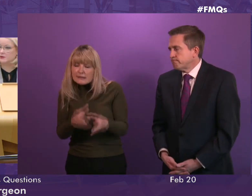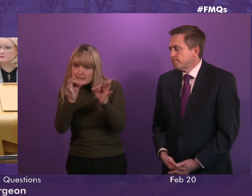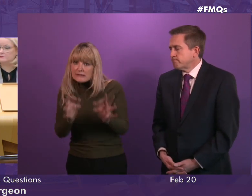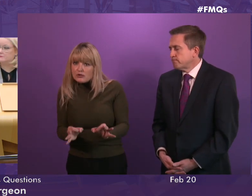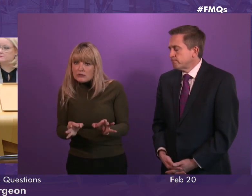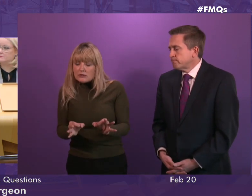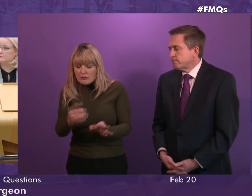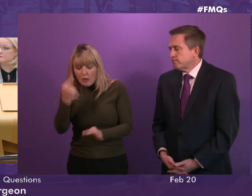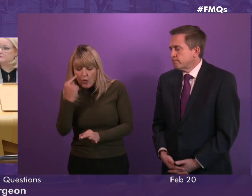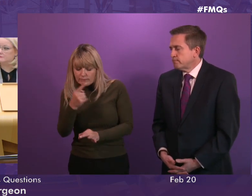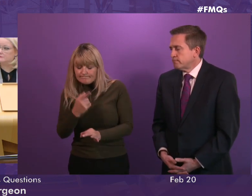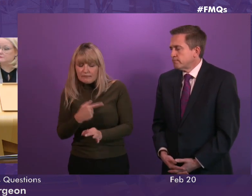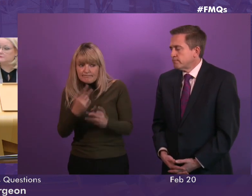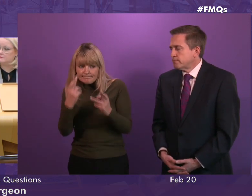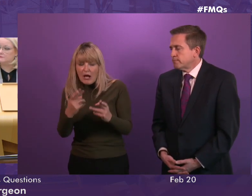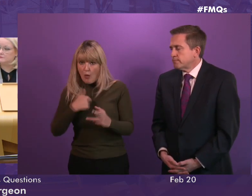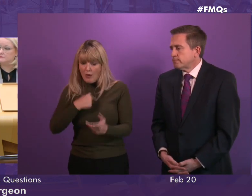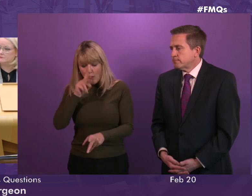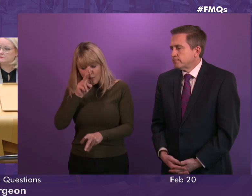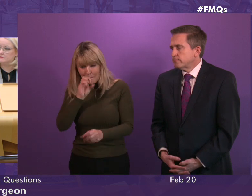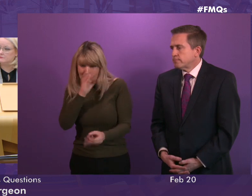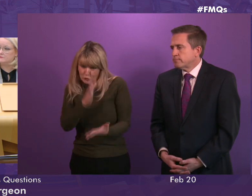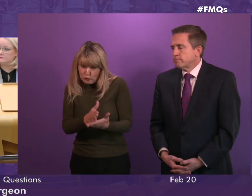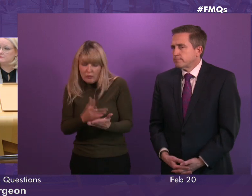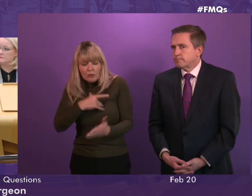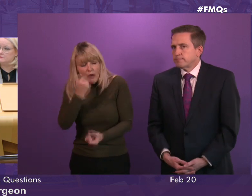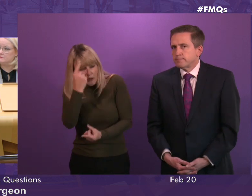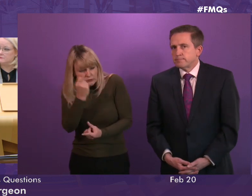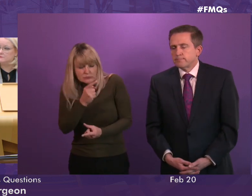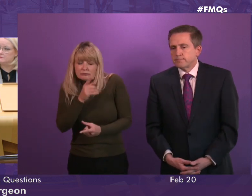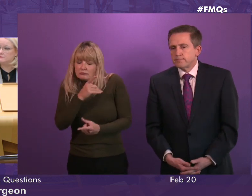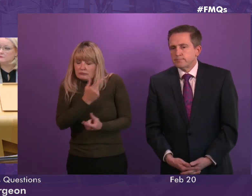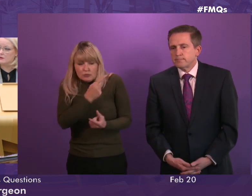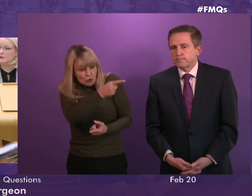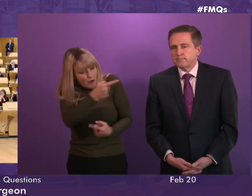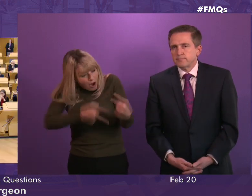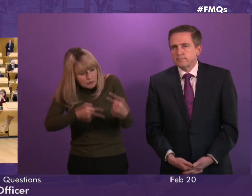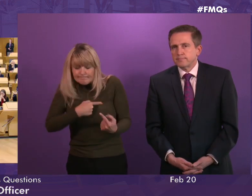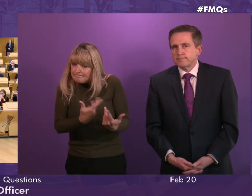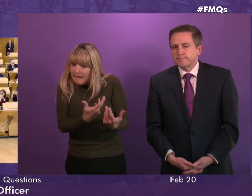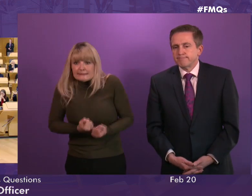at that issue, and that we are doing so from a position of enormous sympathy with the argument that he has made.